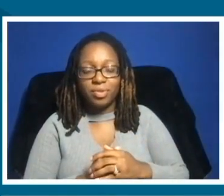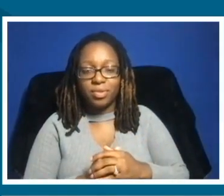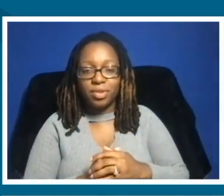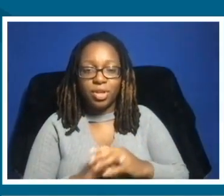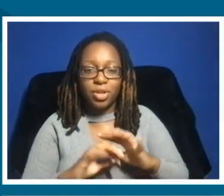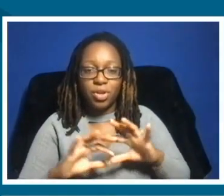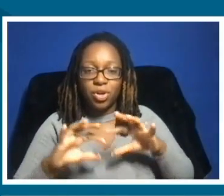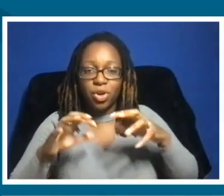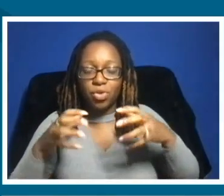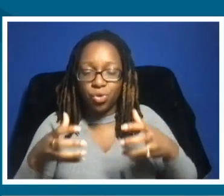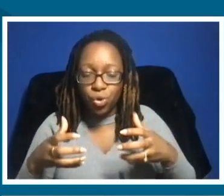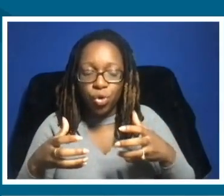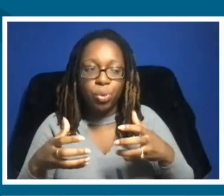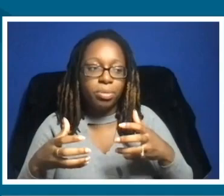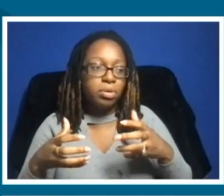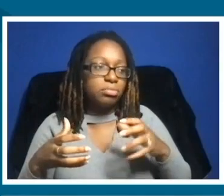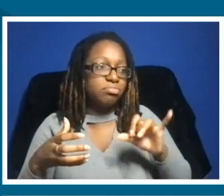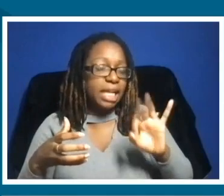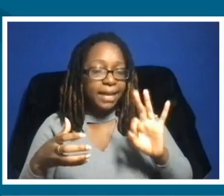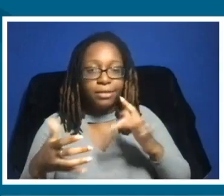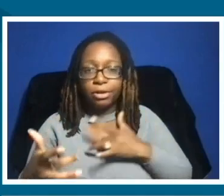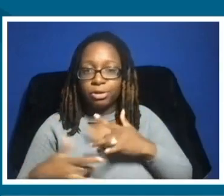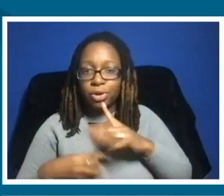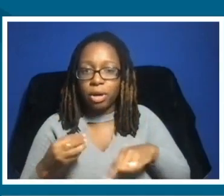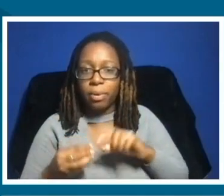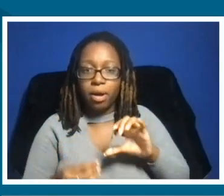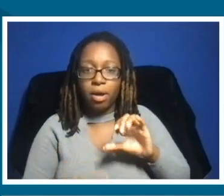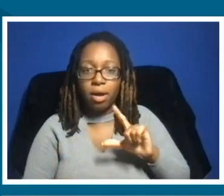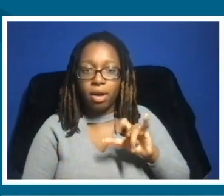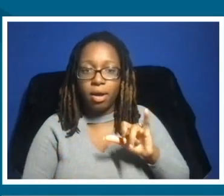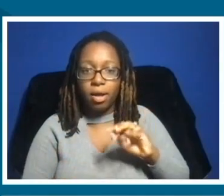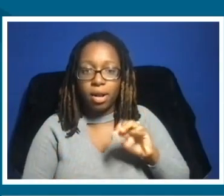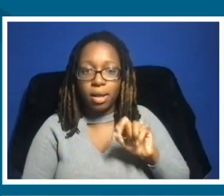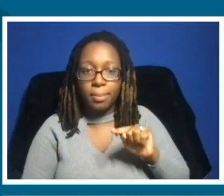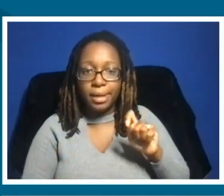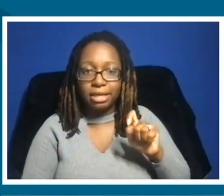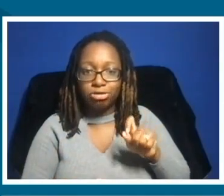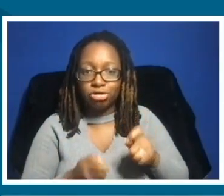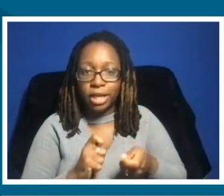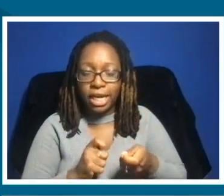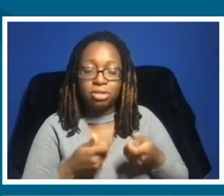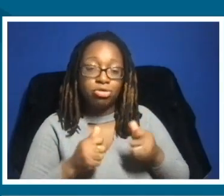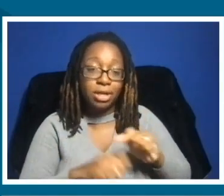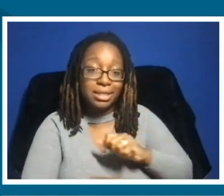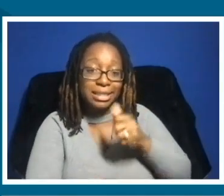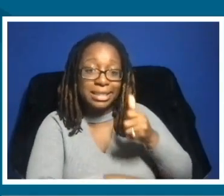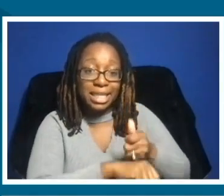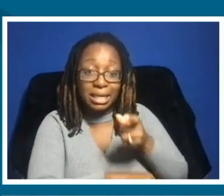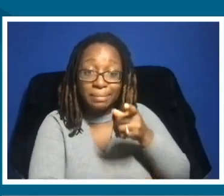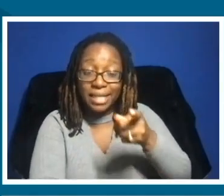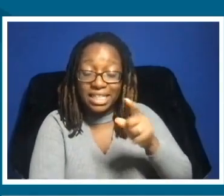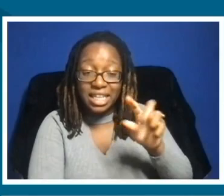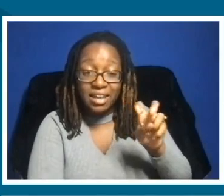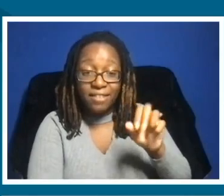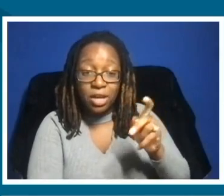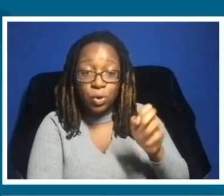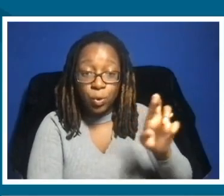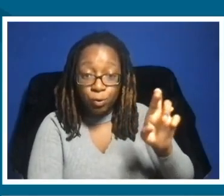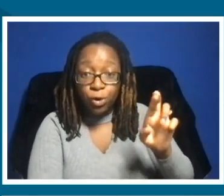change um decided to put these lifeboats in vancouver up on these skyscrapers and